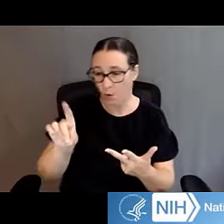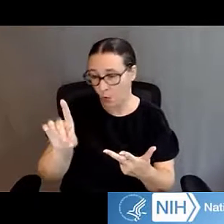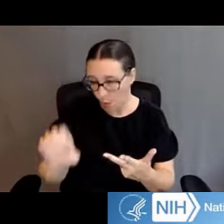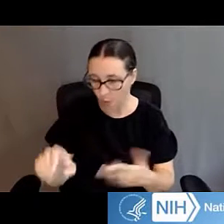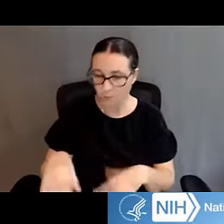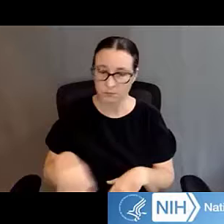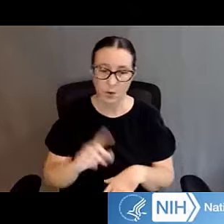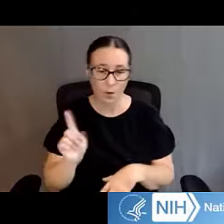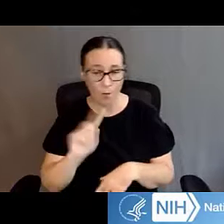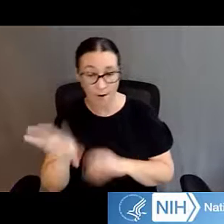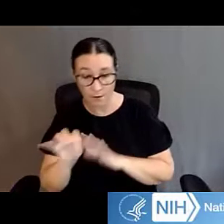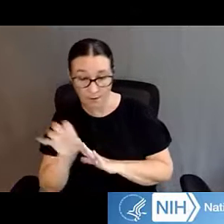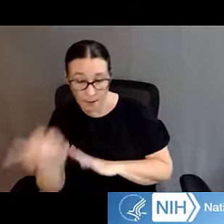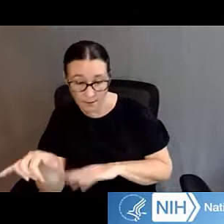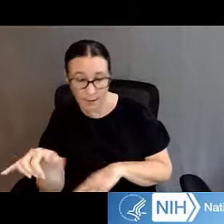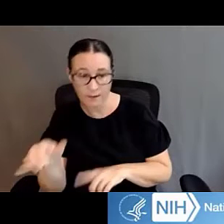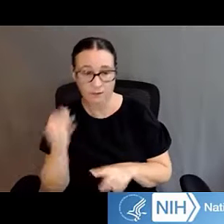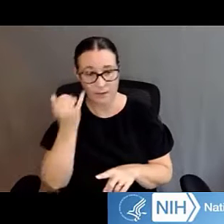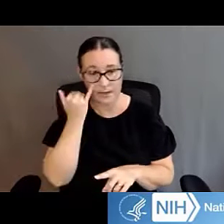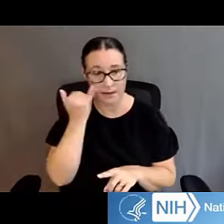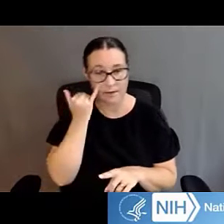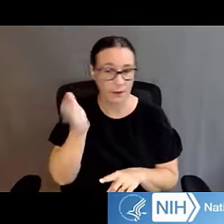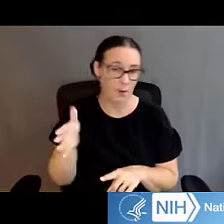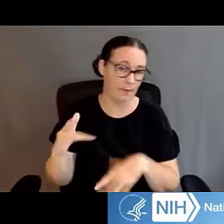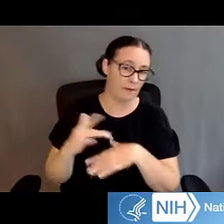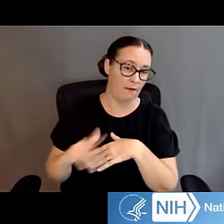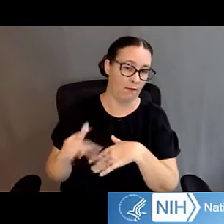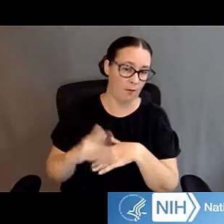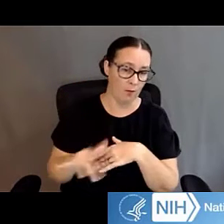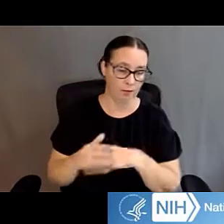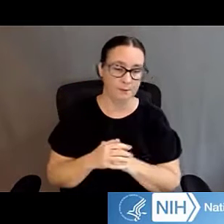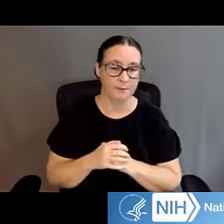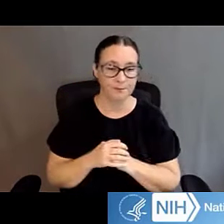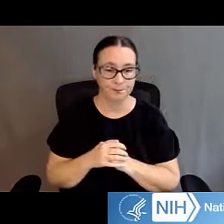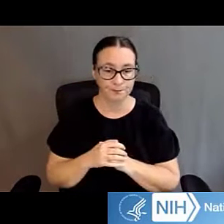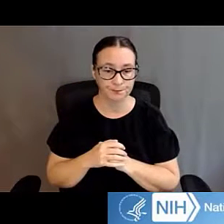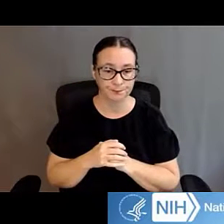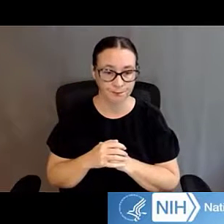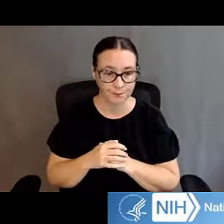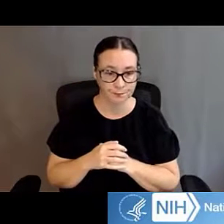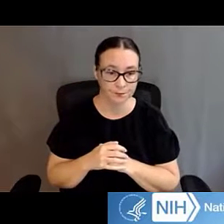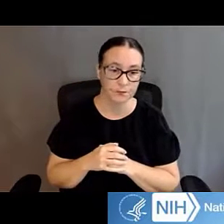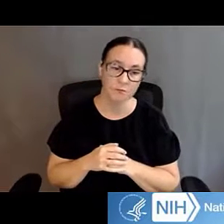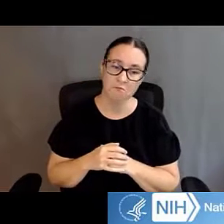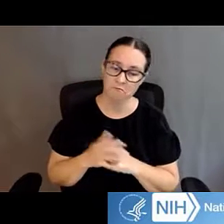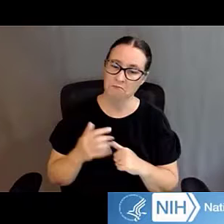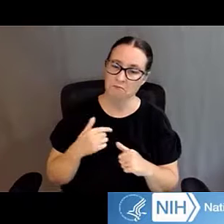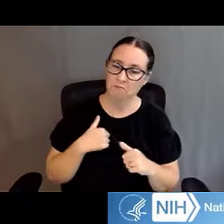and if they will be sort of made available. I do want to also point out sort of separate from this,